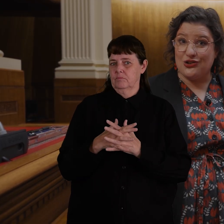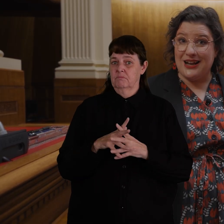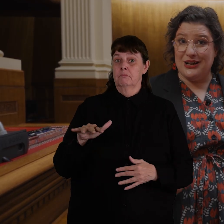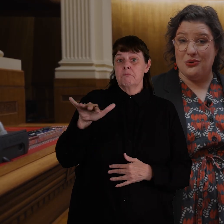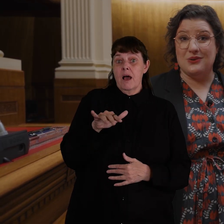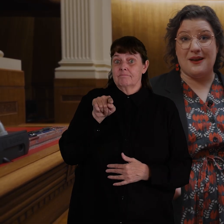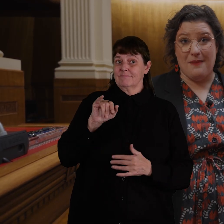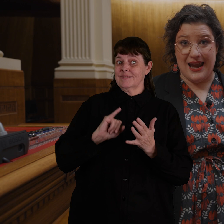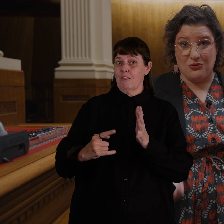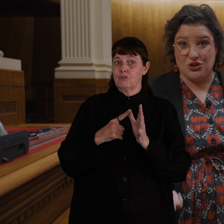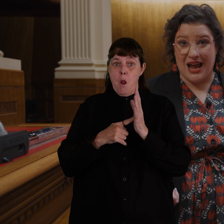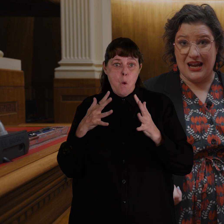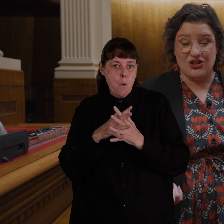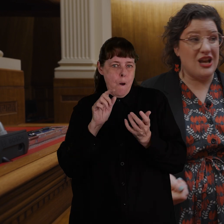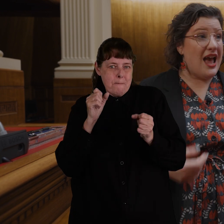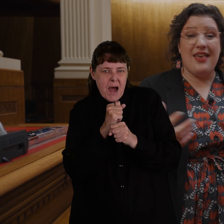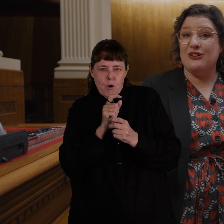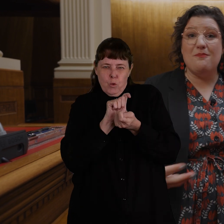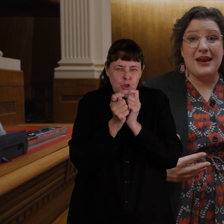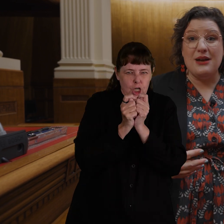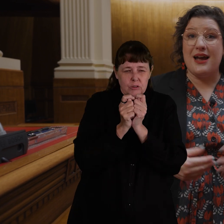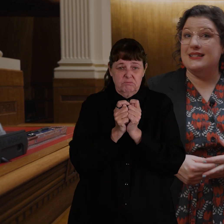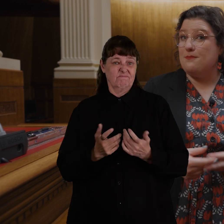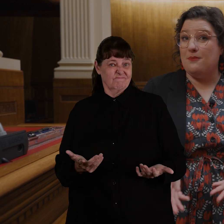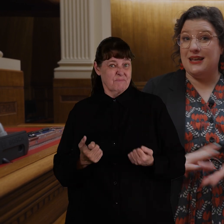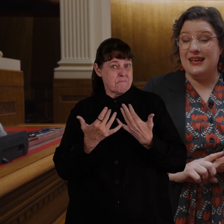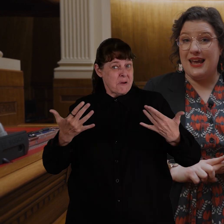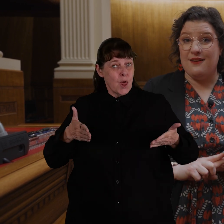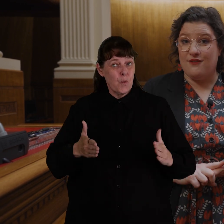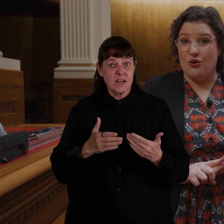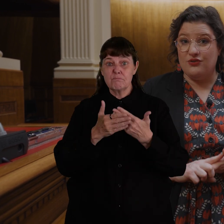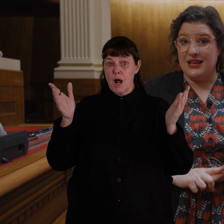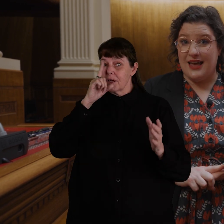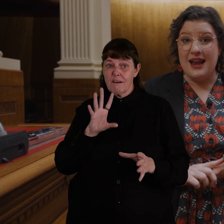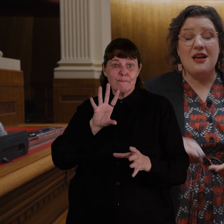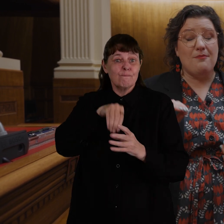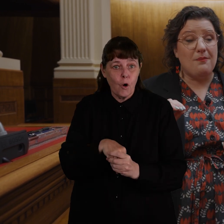Australian laws are made or changed, and there are many ways the public can get involved in that,